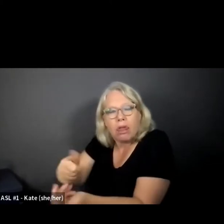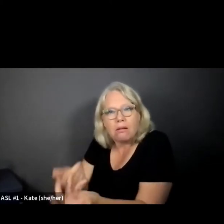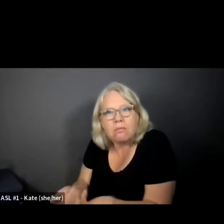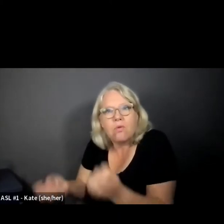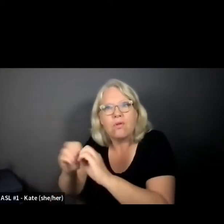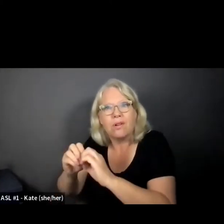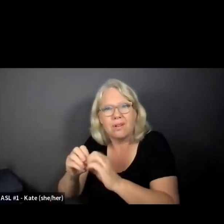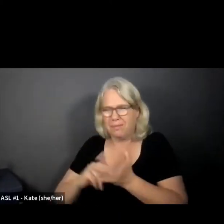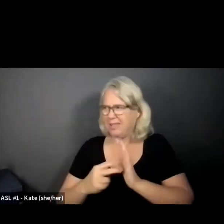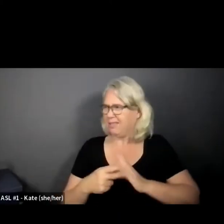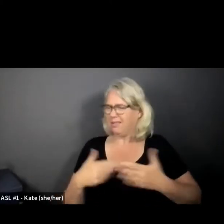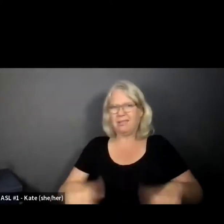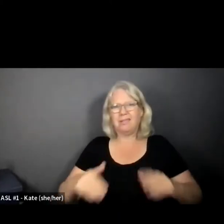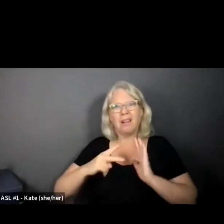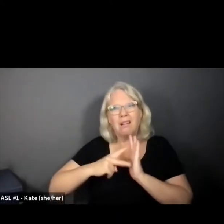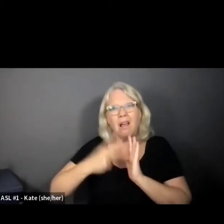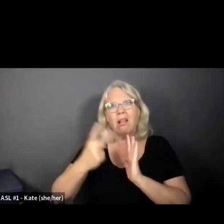YOU'RE DOUBLY AND TRIPLY PENALIZED.